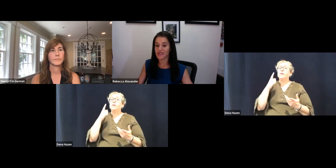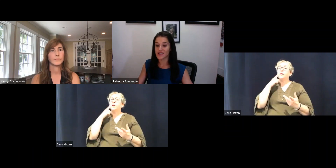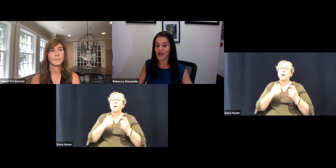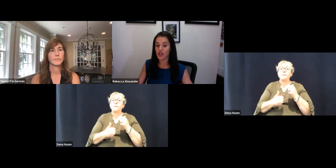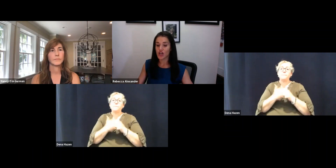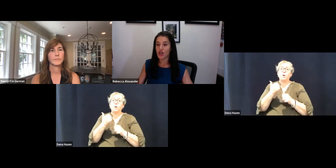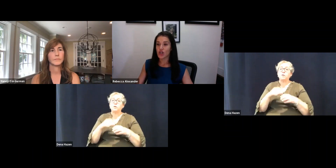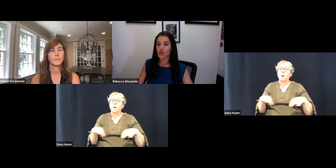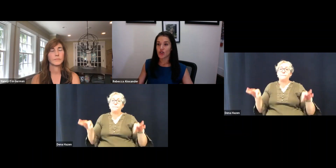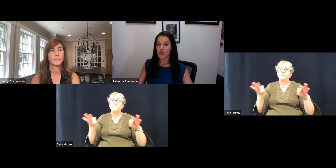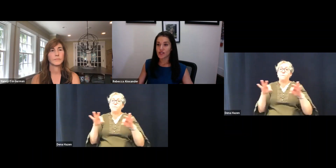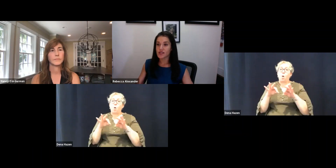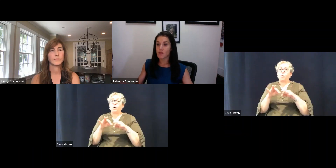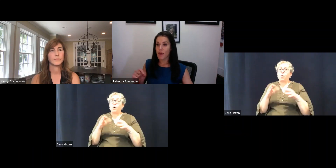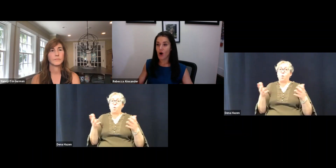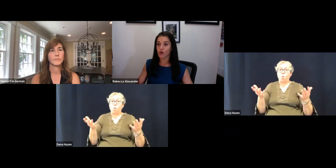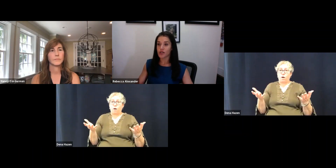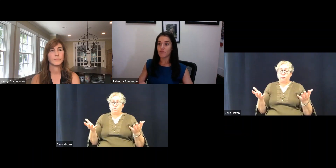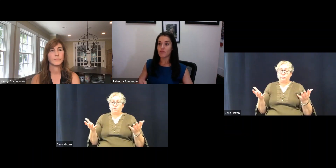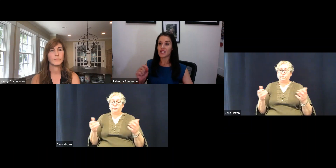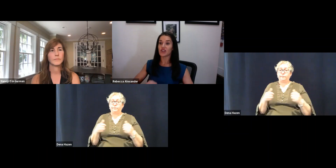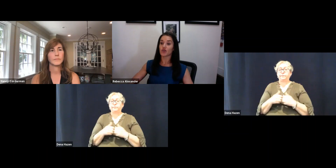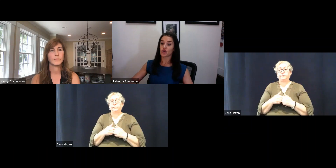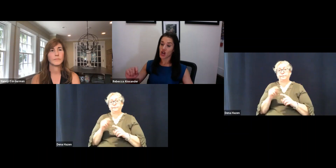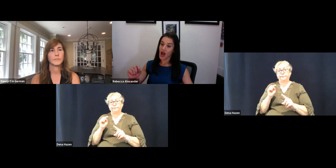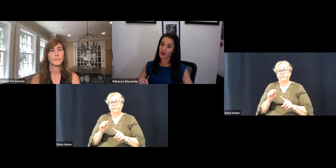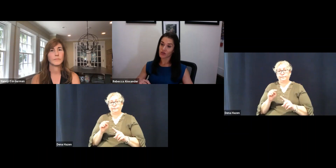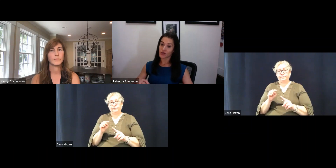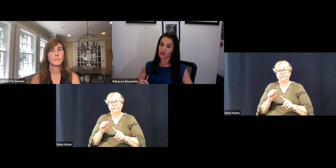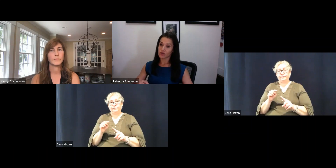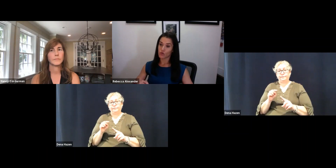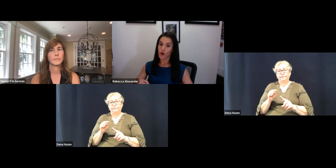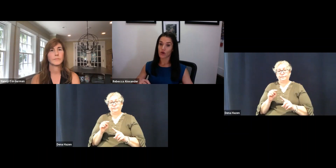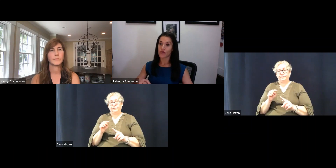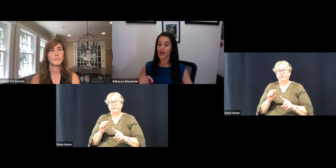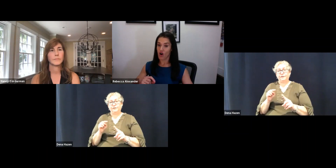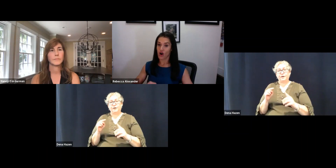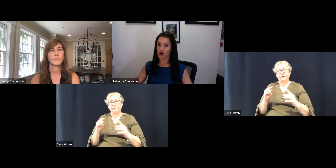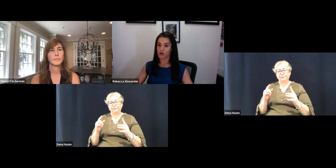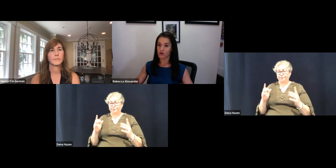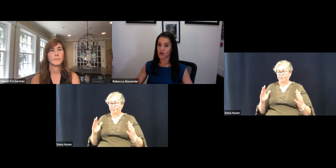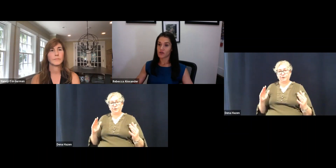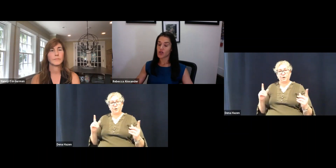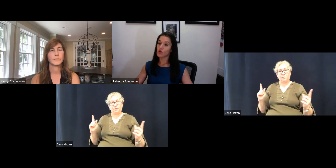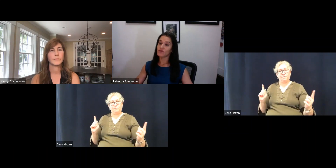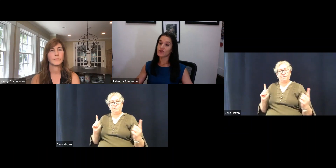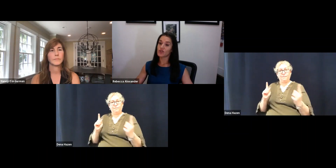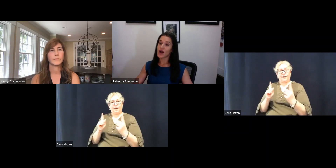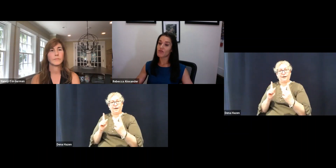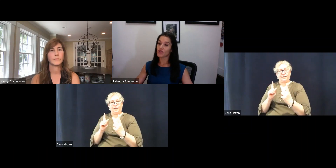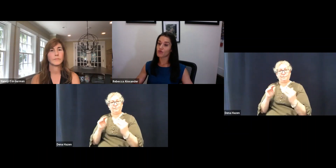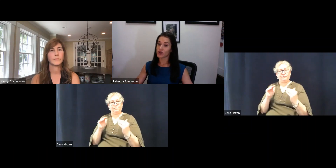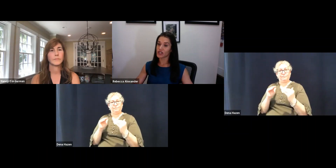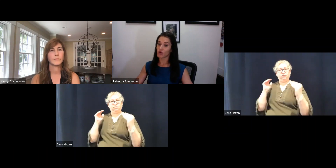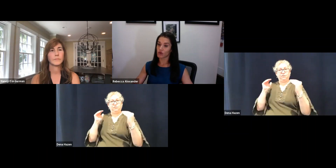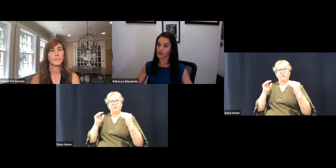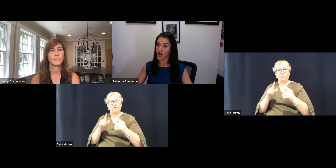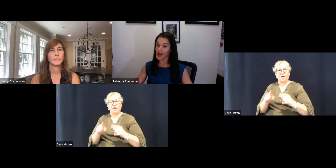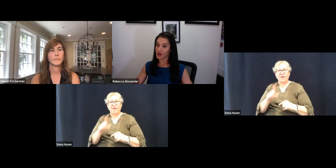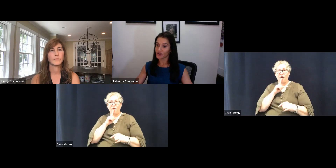is that this is about meeting your child wherever they are. So if you have a 3-year-old child,